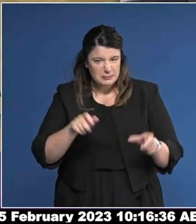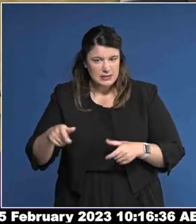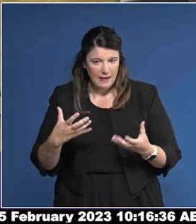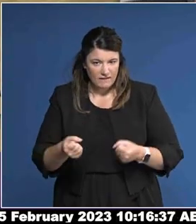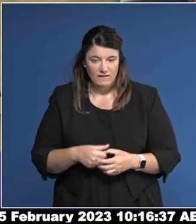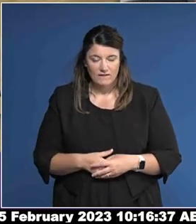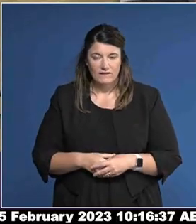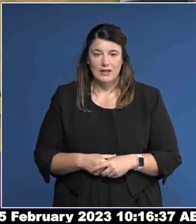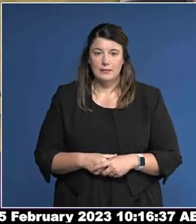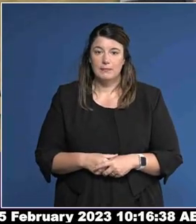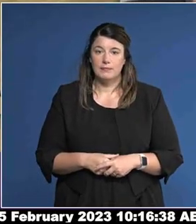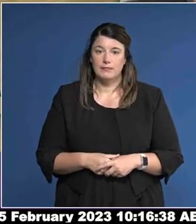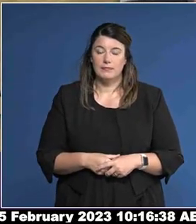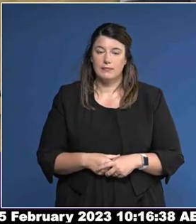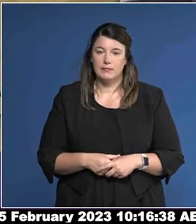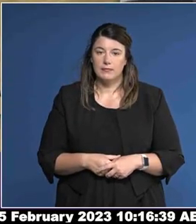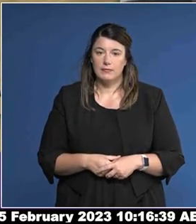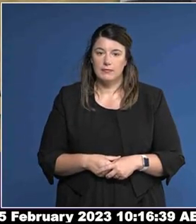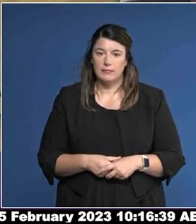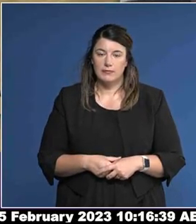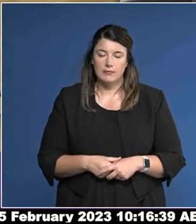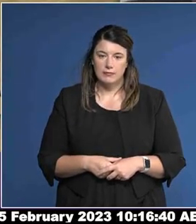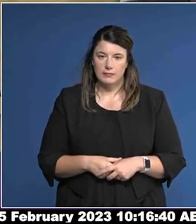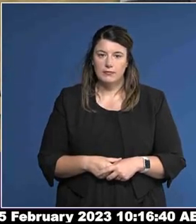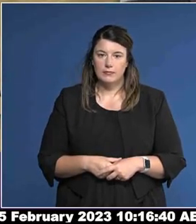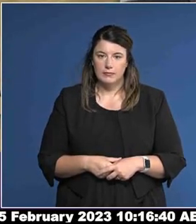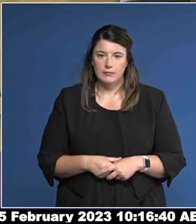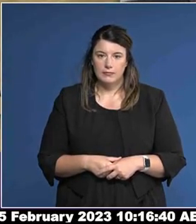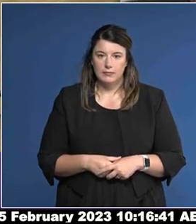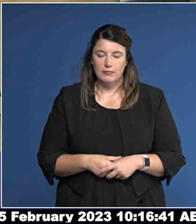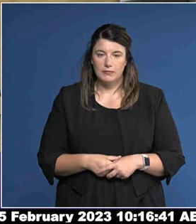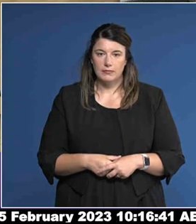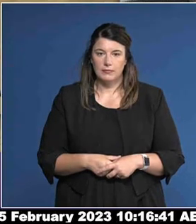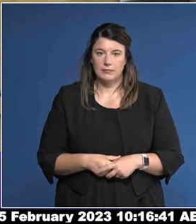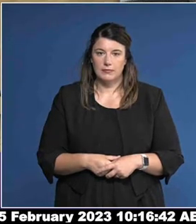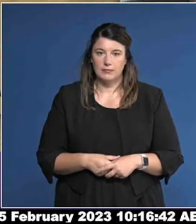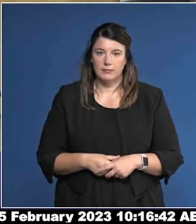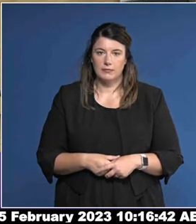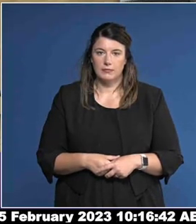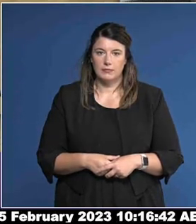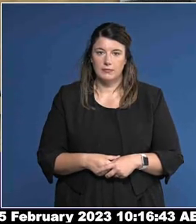And in terms of the range of services provided, has there been any change in the